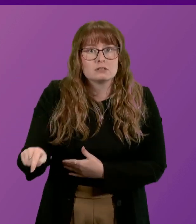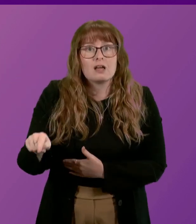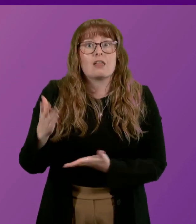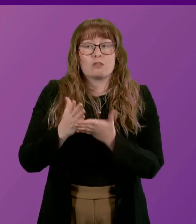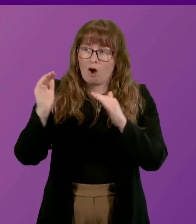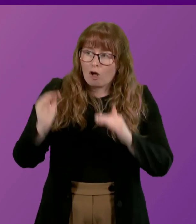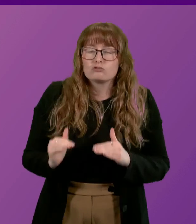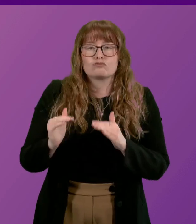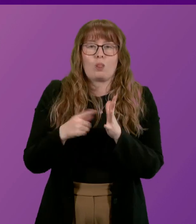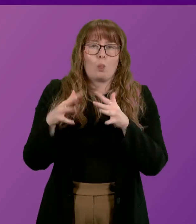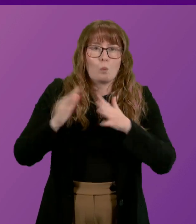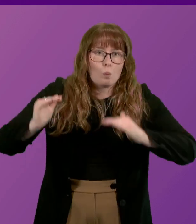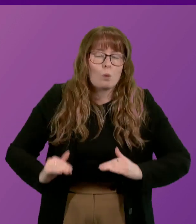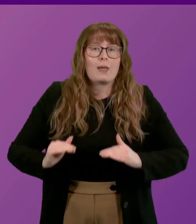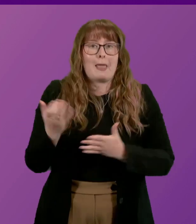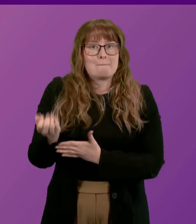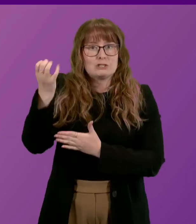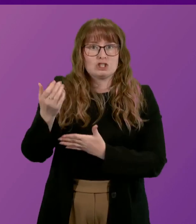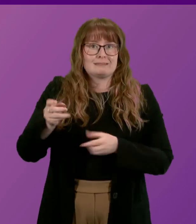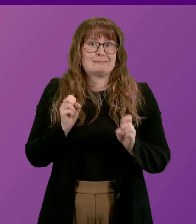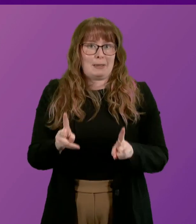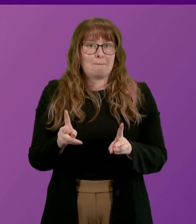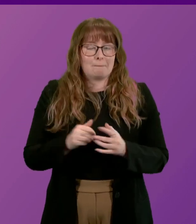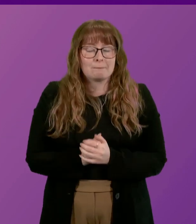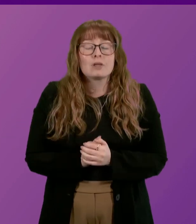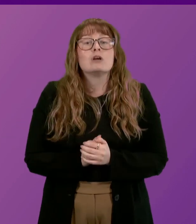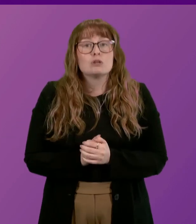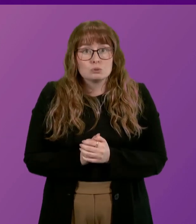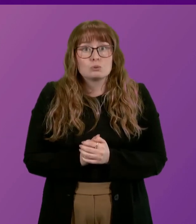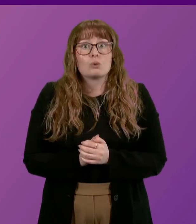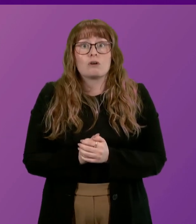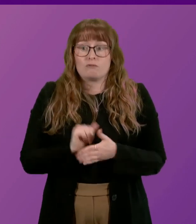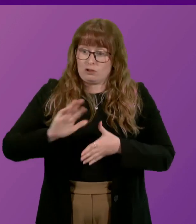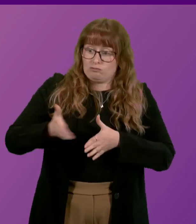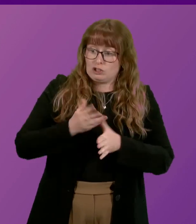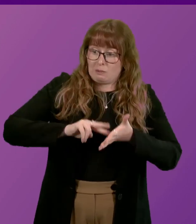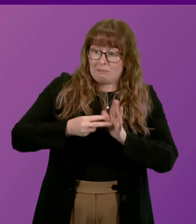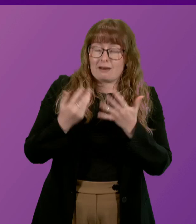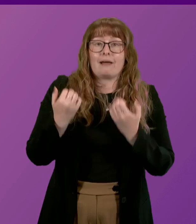emission bus scheme, Alexander Dennis has secured more zero-emission bus orders than any other single manufacturer. Under the existing arrangements, to the extent that